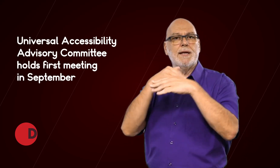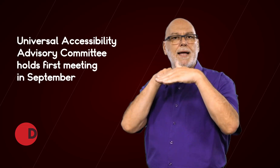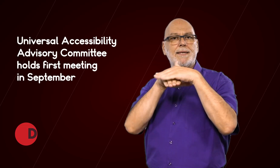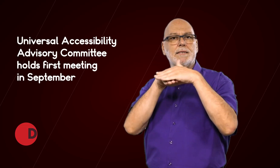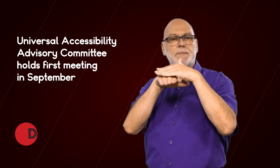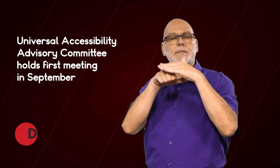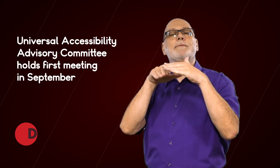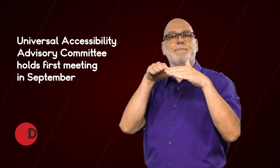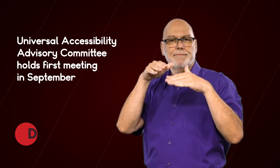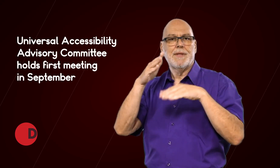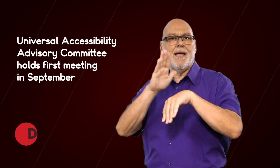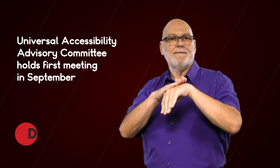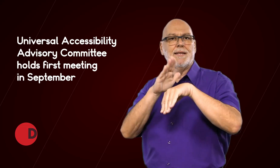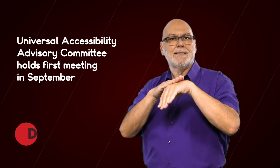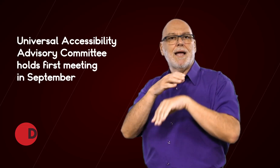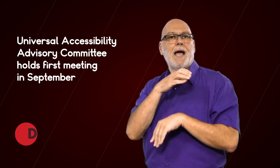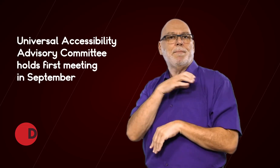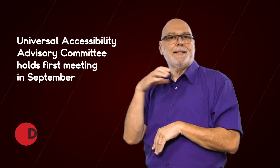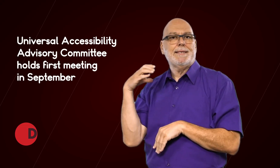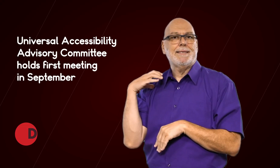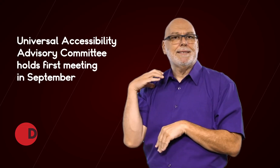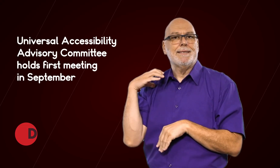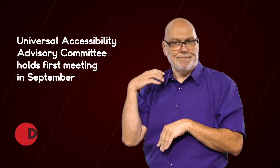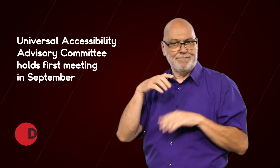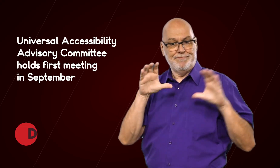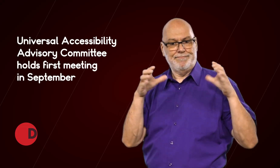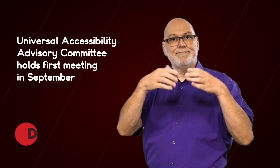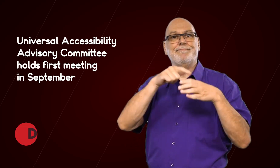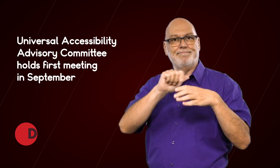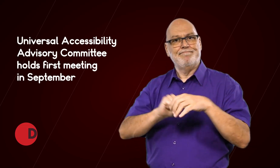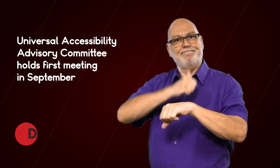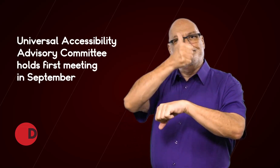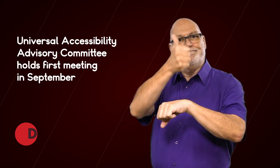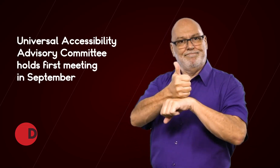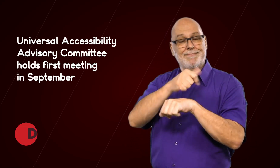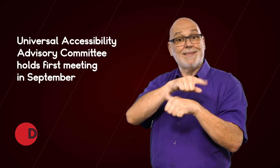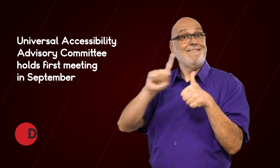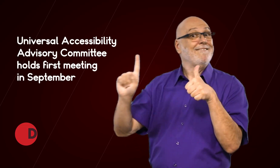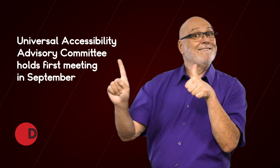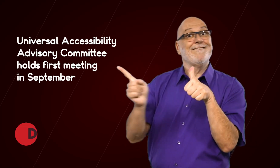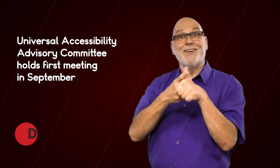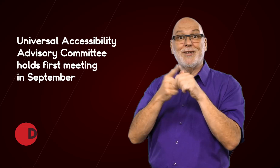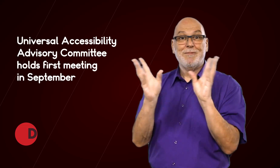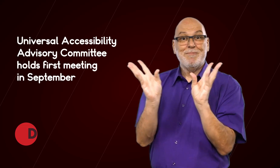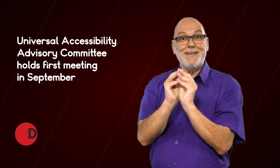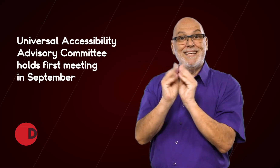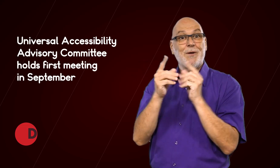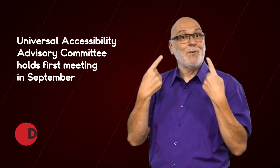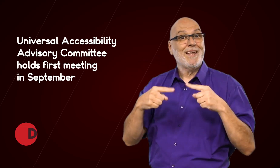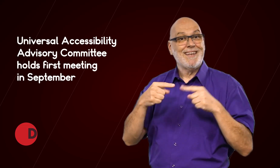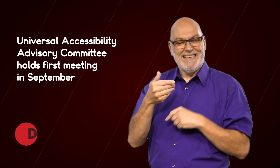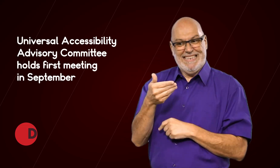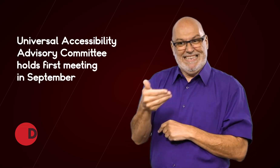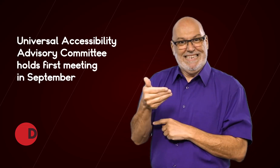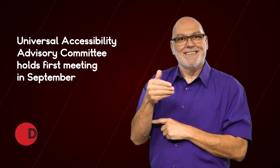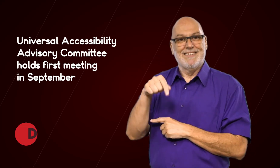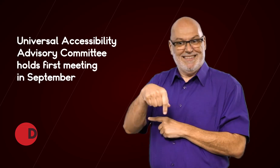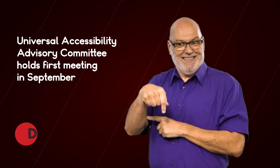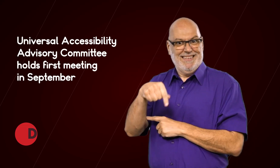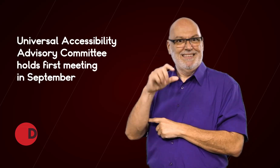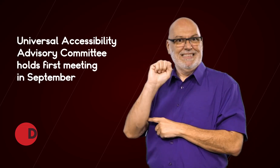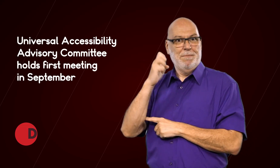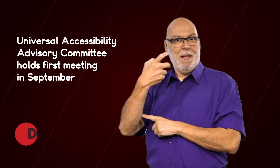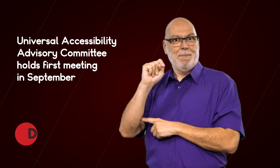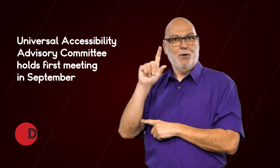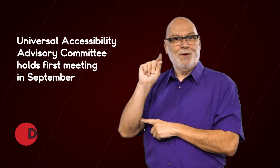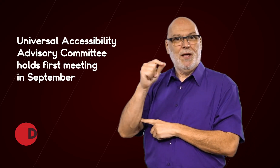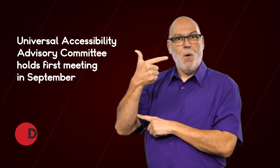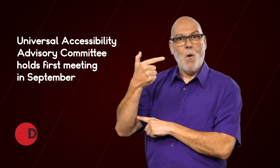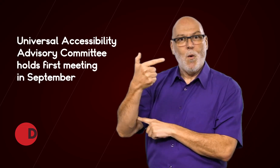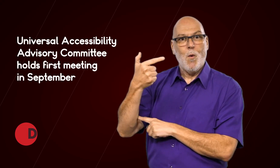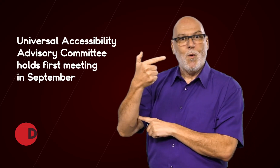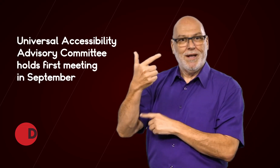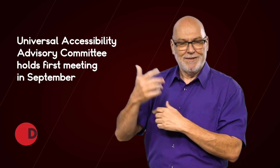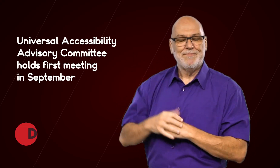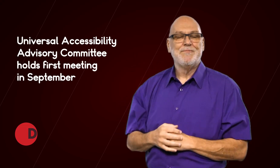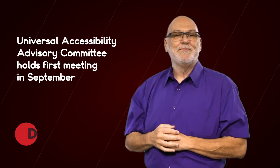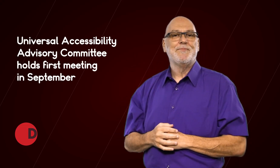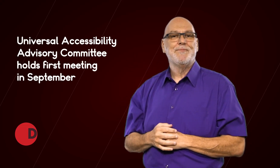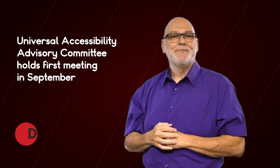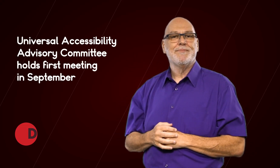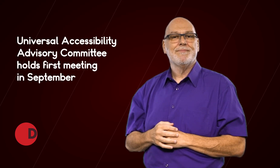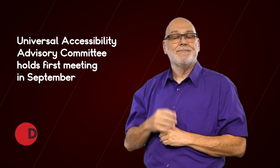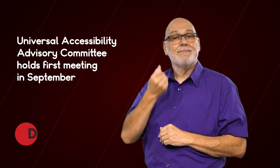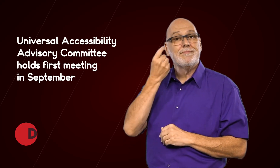meeting will be this month, September 2021. The only Deaf-related person or